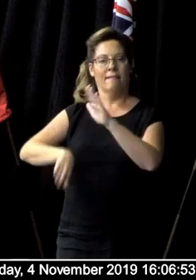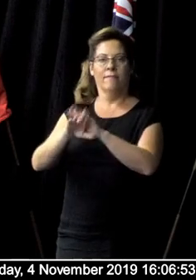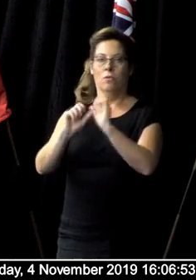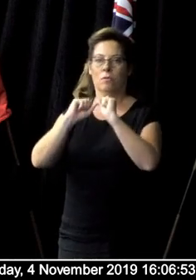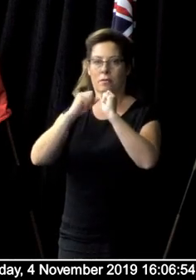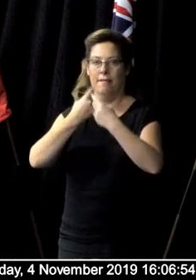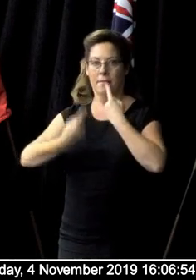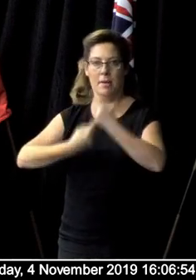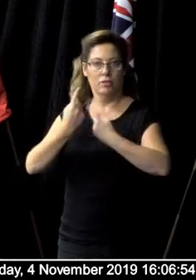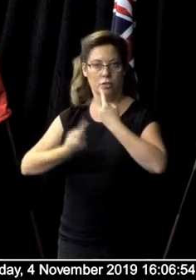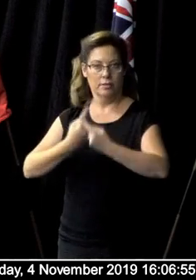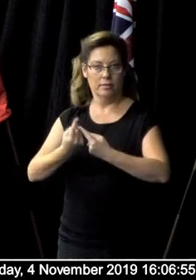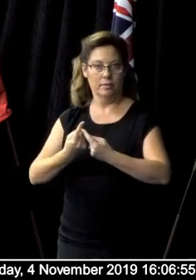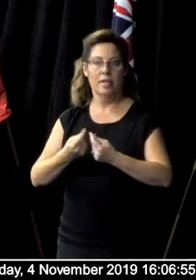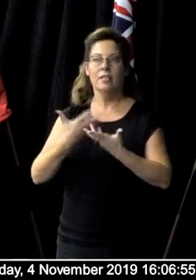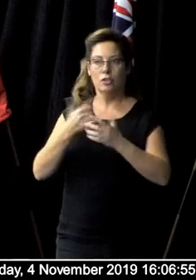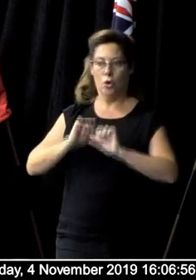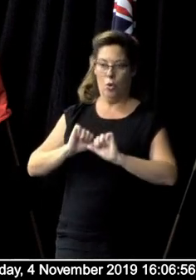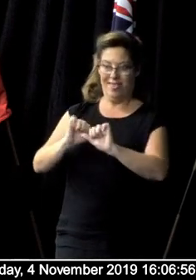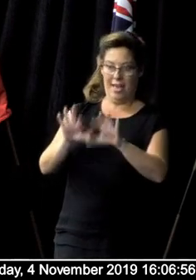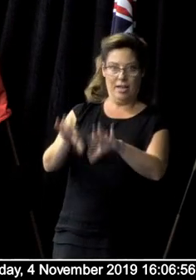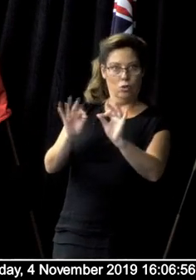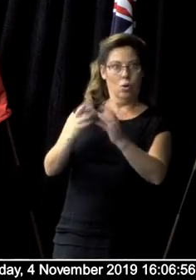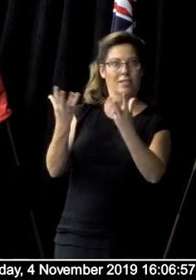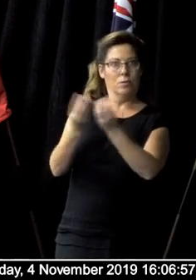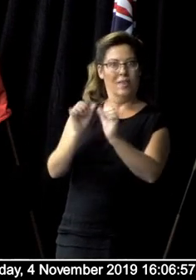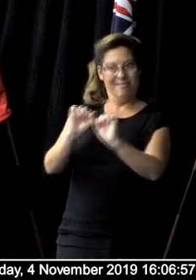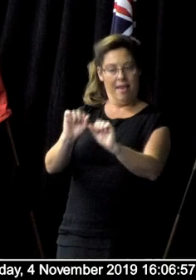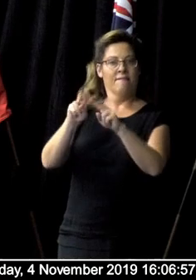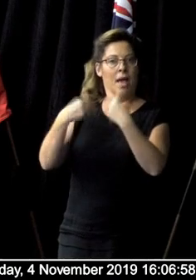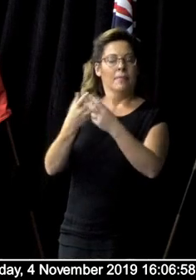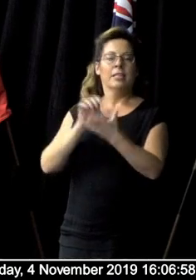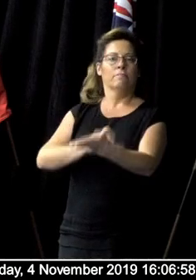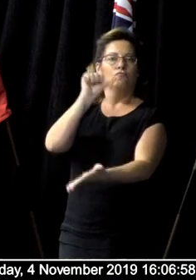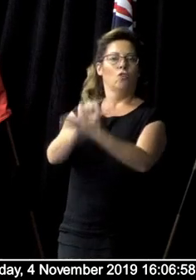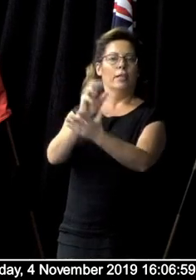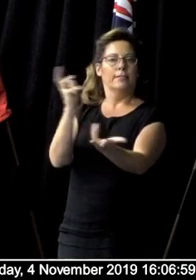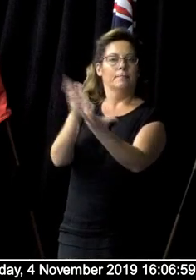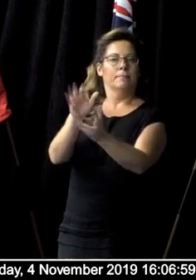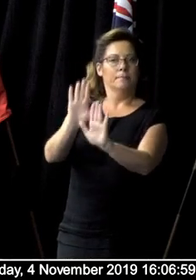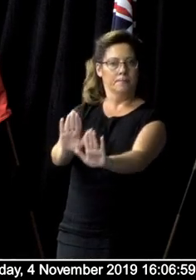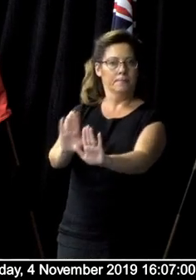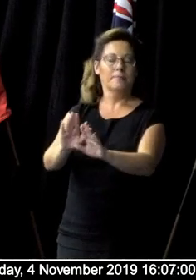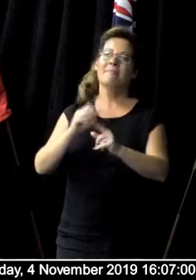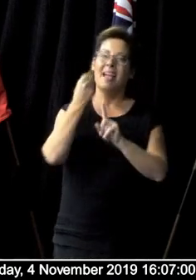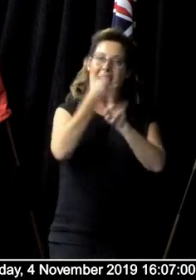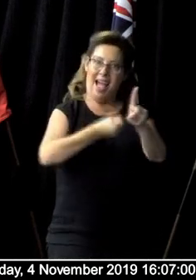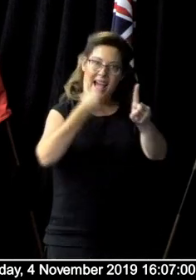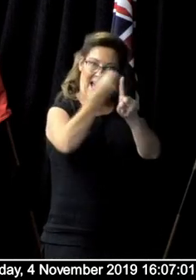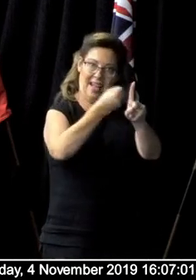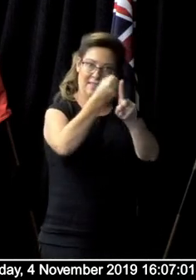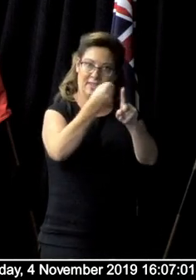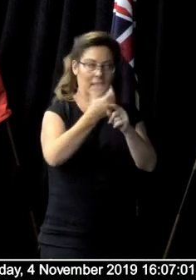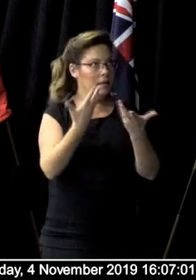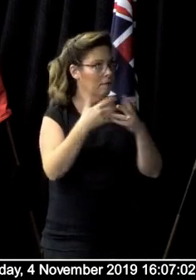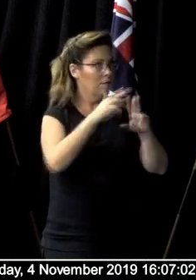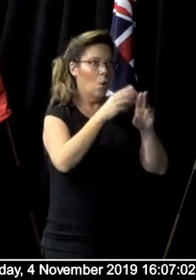family. So advocacy in education, like anything else, is very important, and